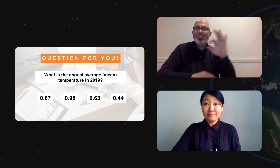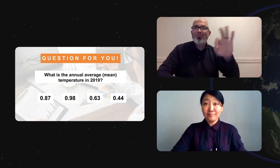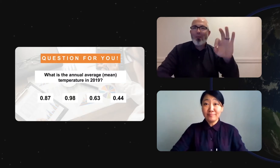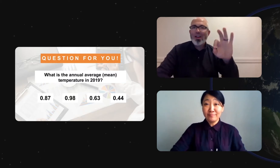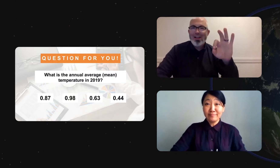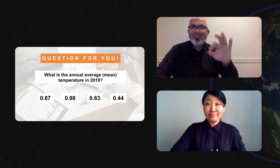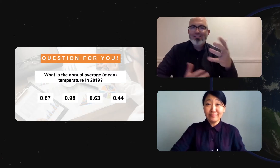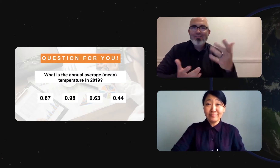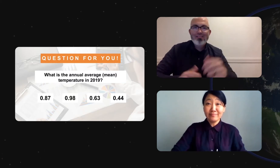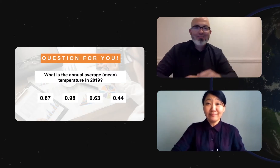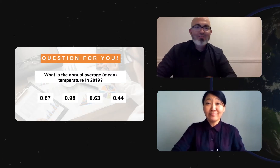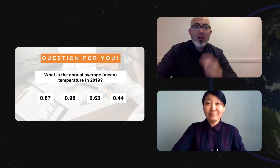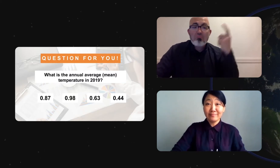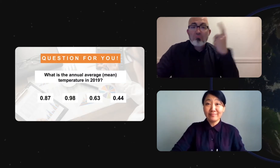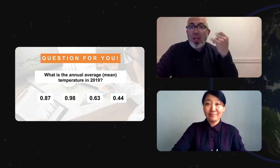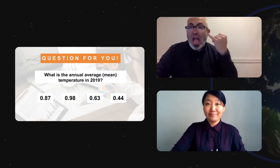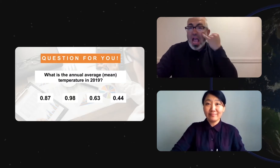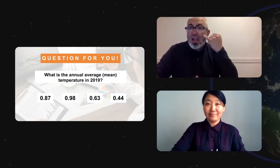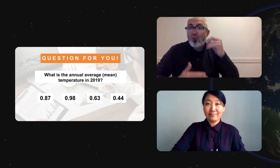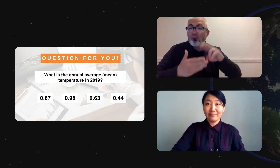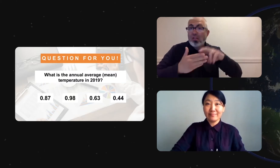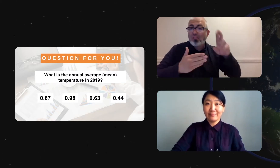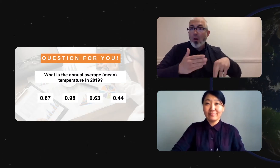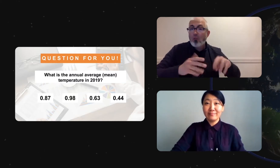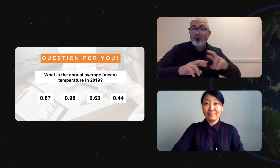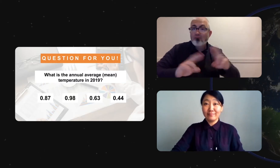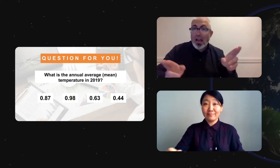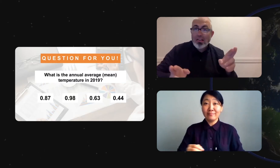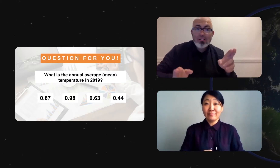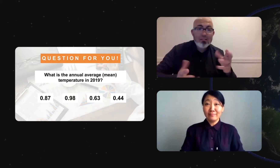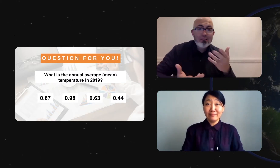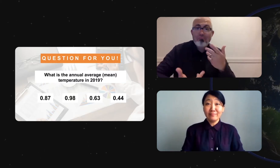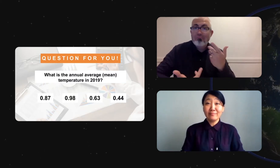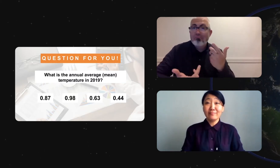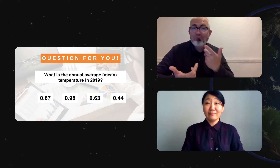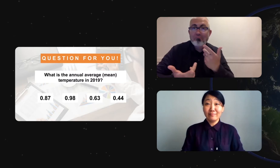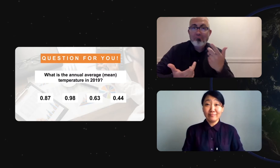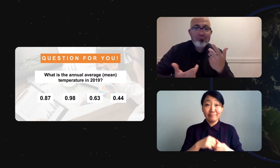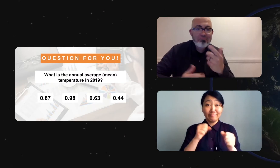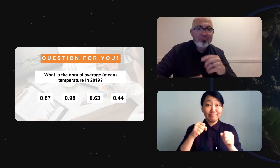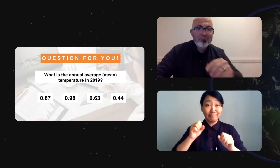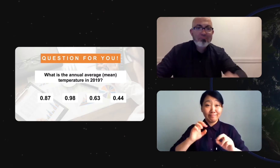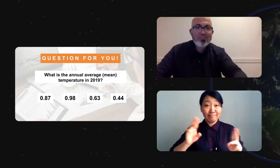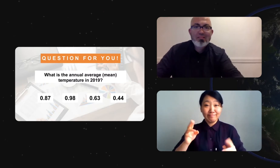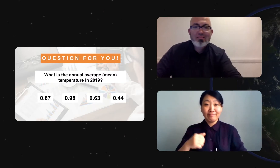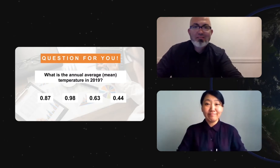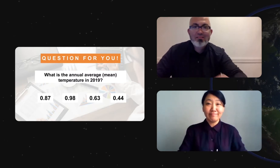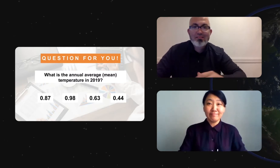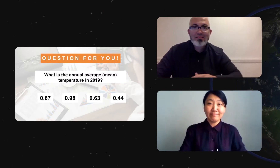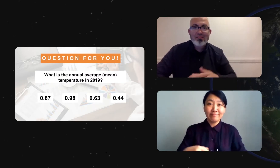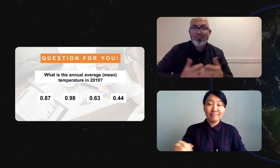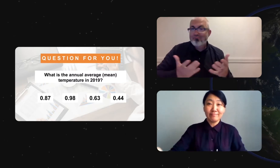The answer is .98. The second answer.